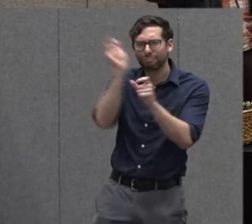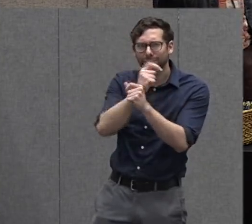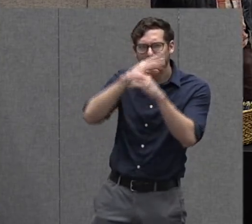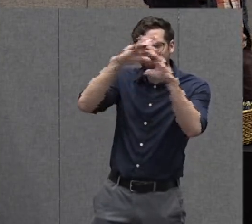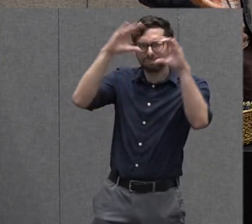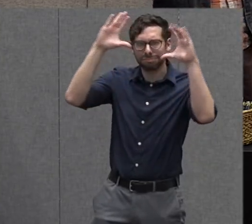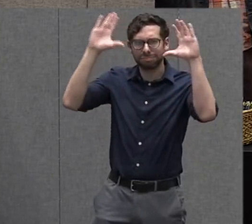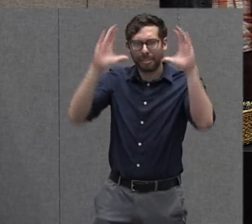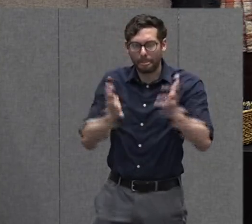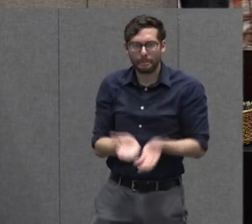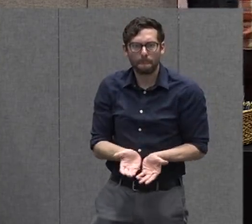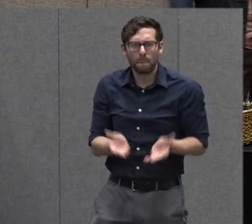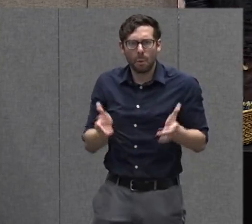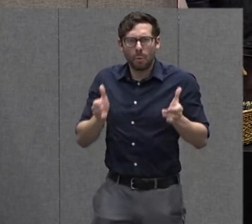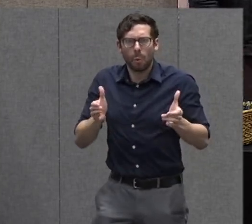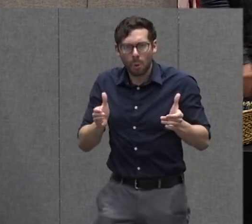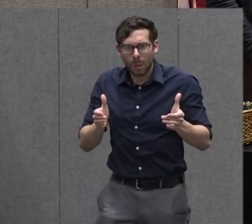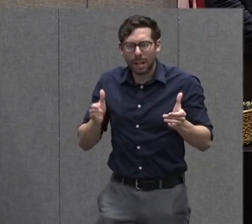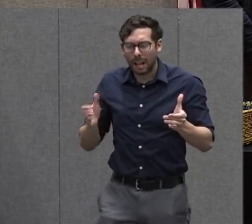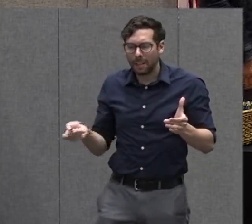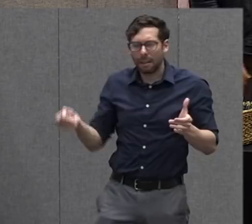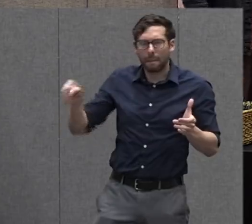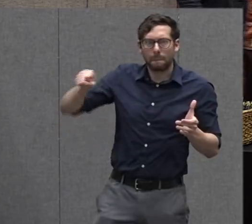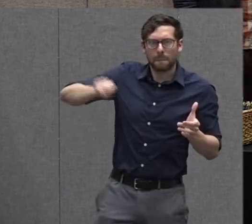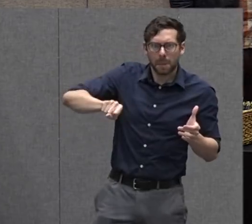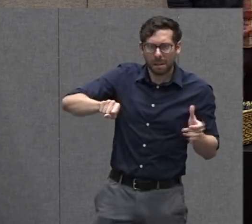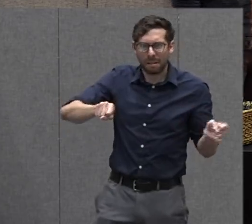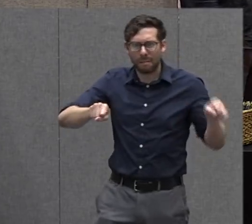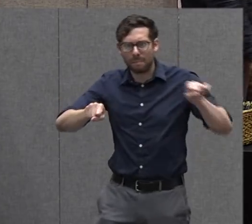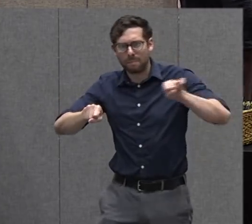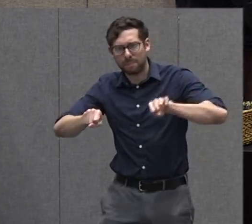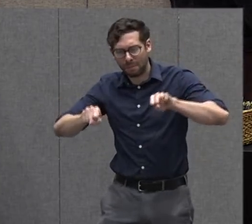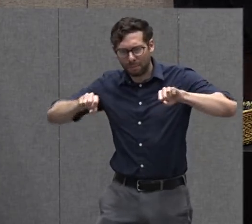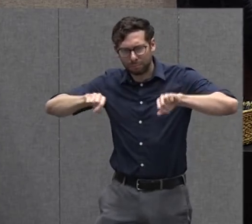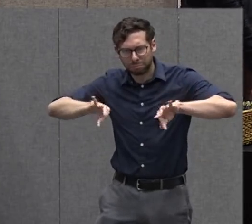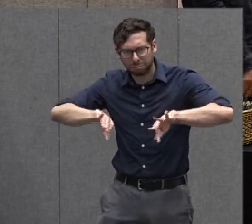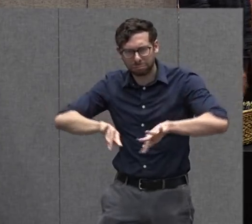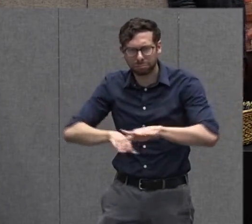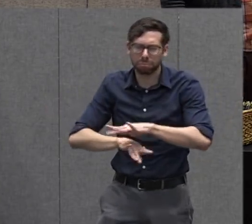[Mr. R] of the personification. [Miss Martindale] Wow, Mister, are you doing really well.